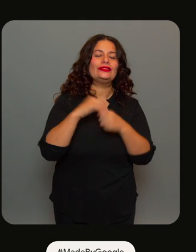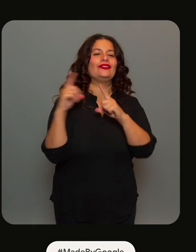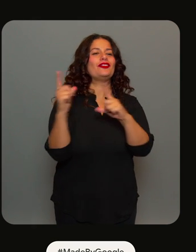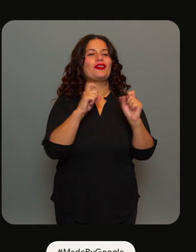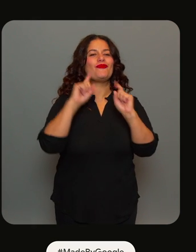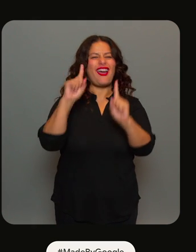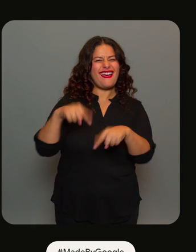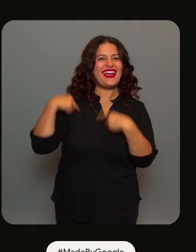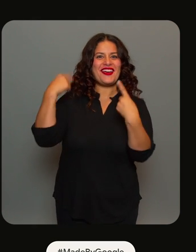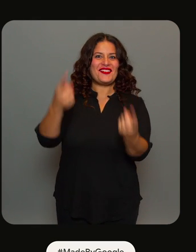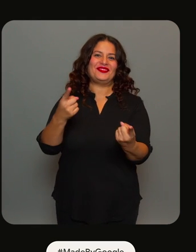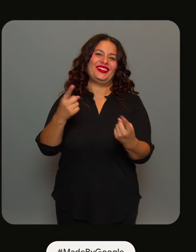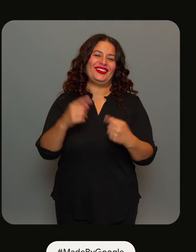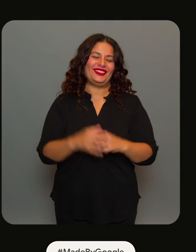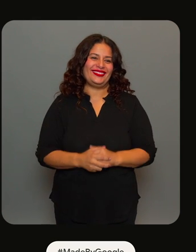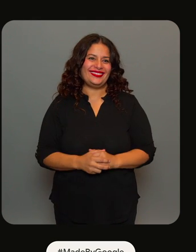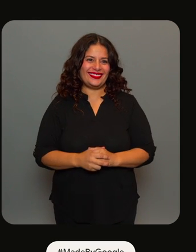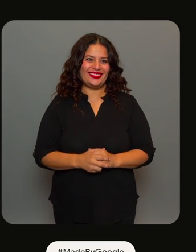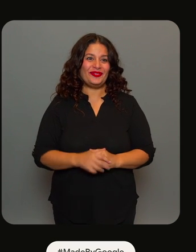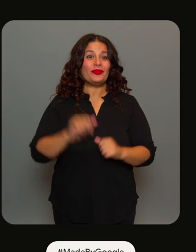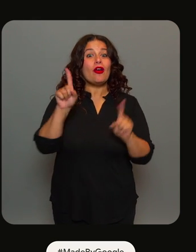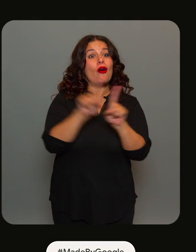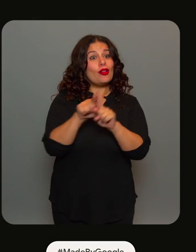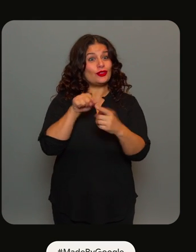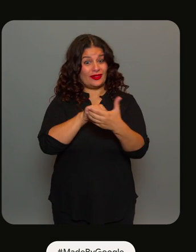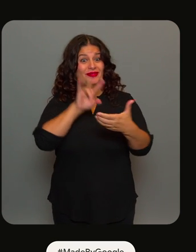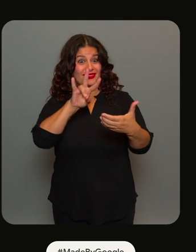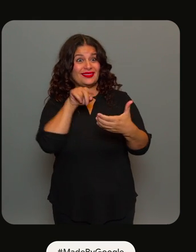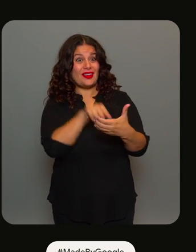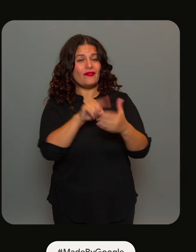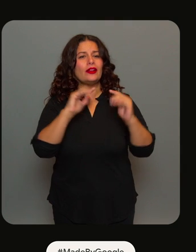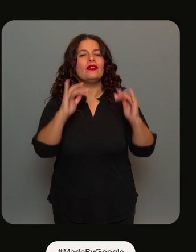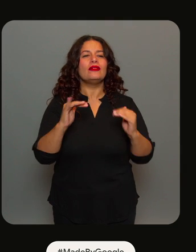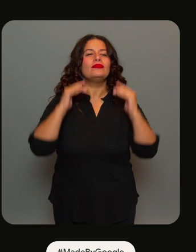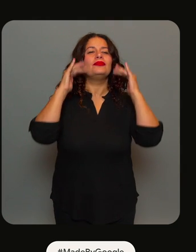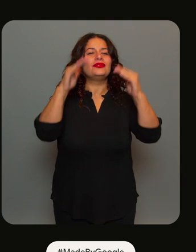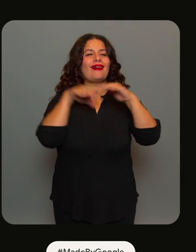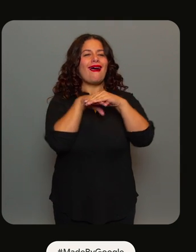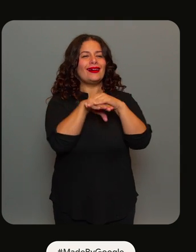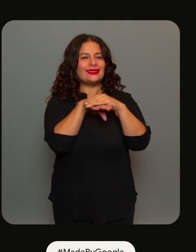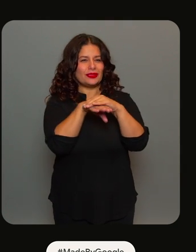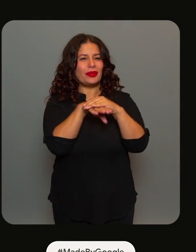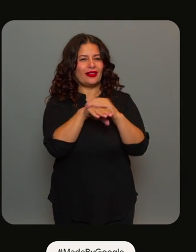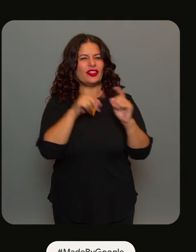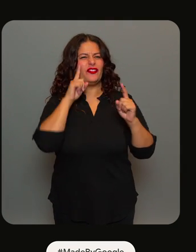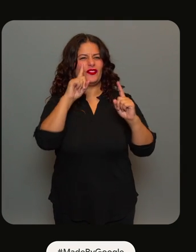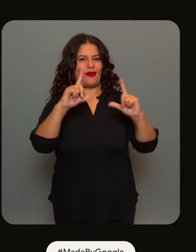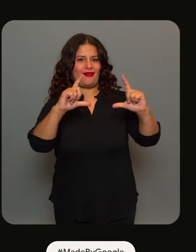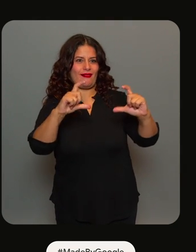Pixel 7 also improves the accessibility of Pixel's camera.